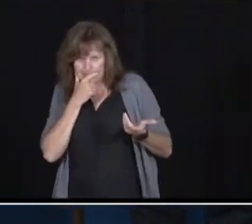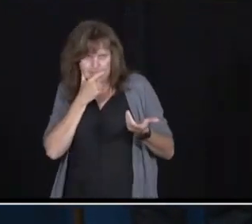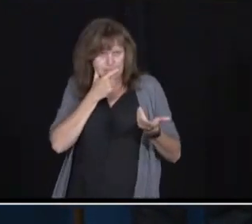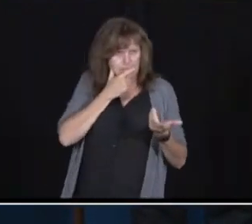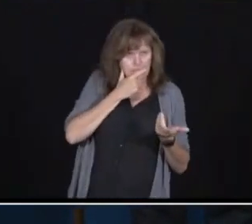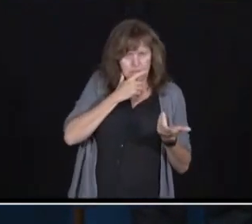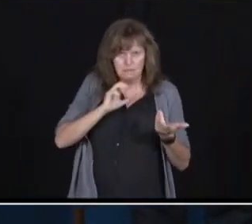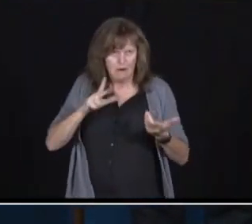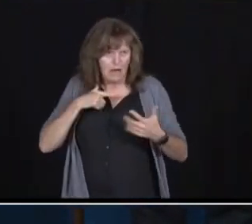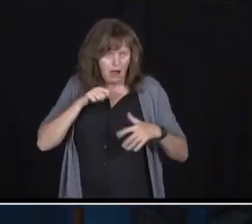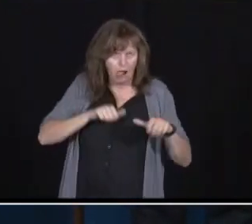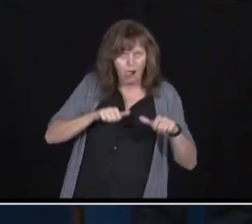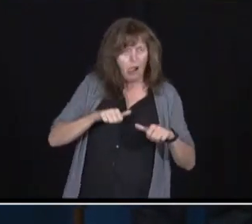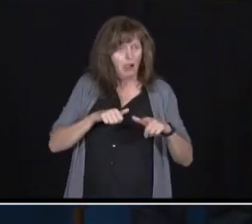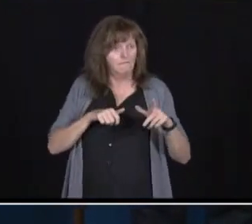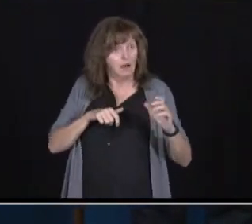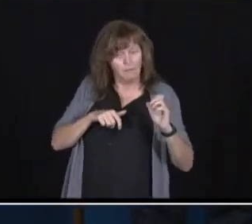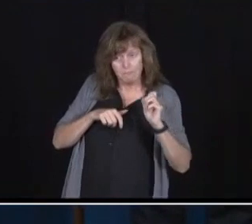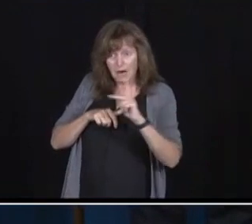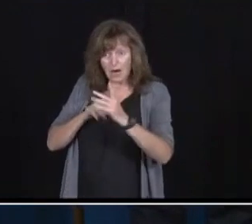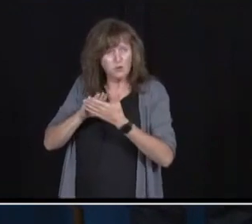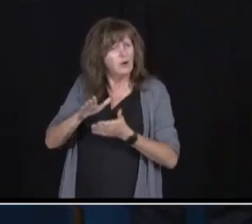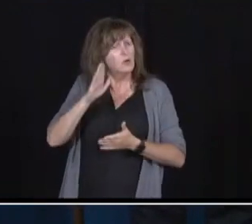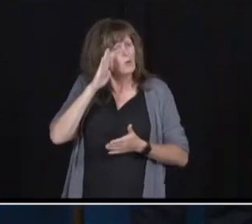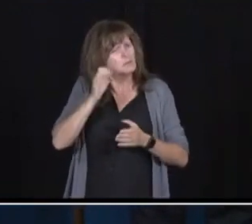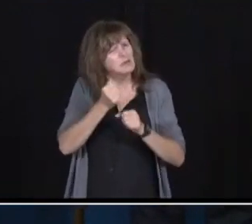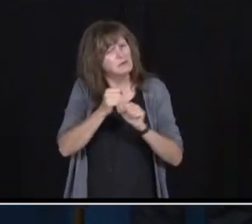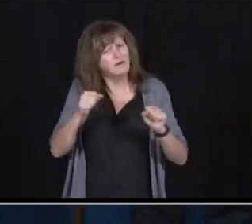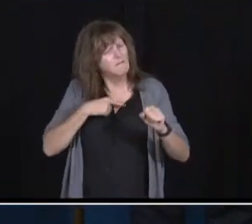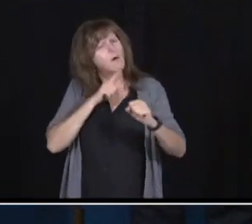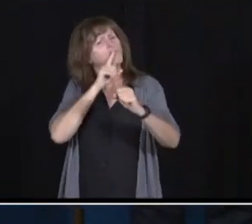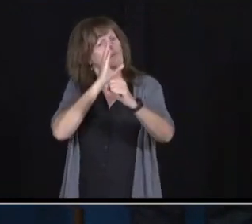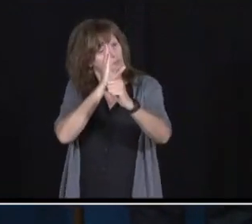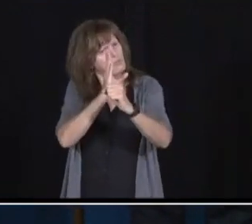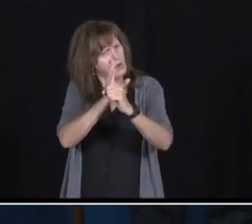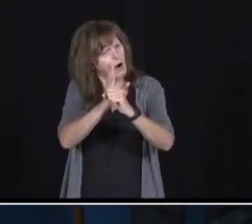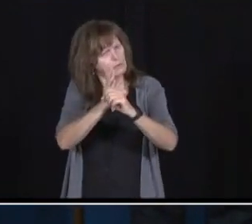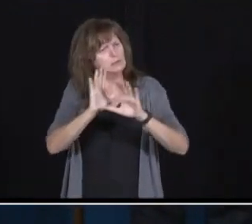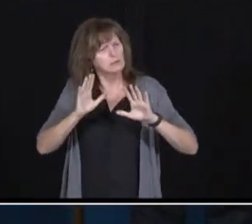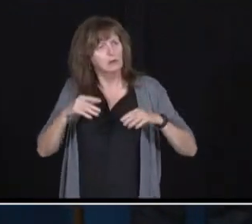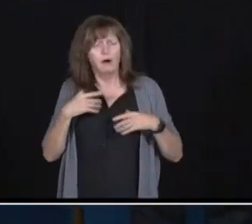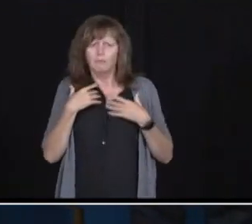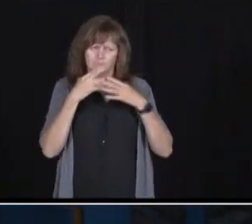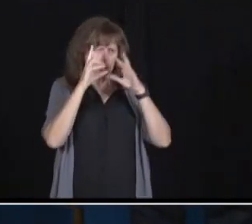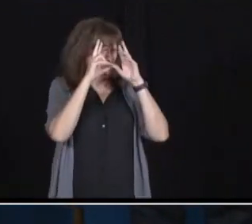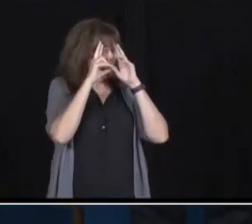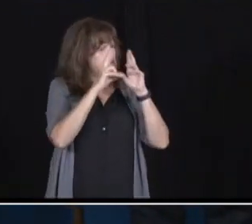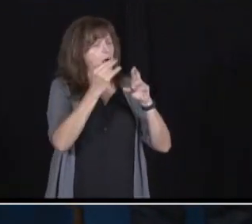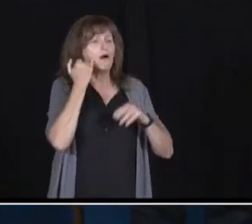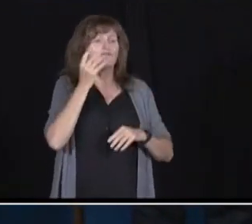Parents, we know you have a tough choice to make. But note that if your child returned to school, they will be safe.